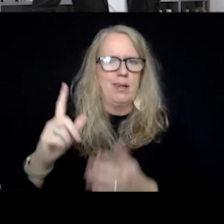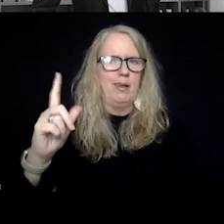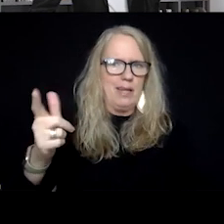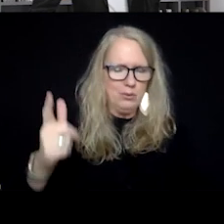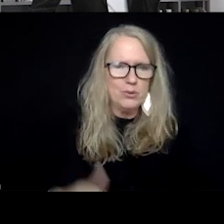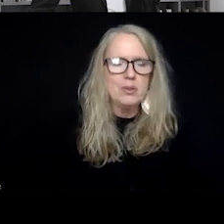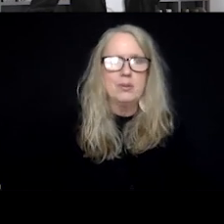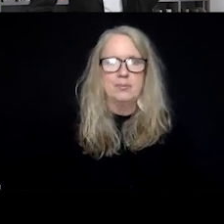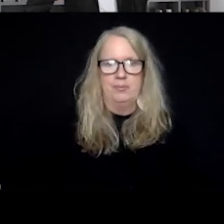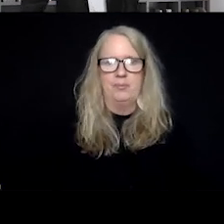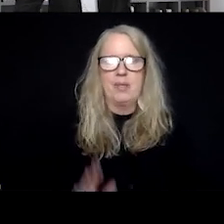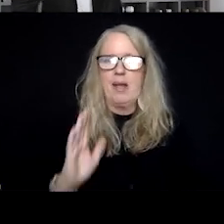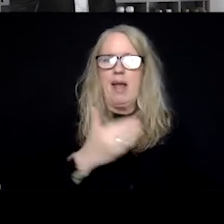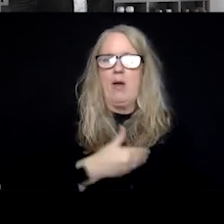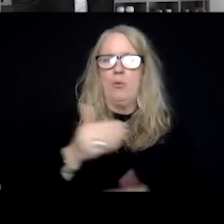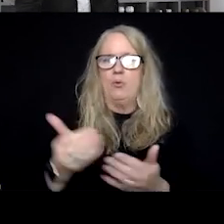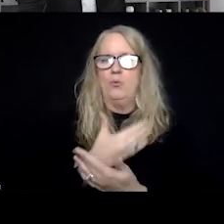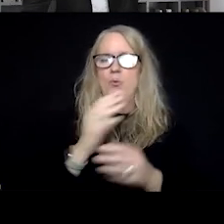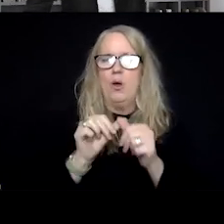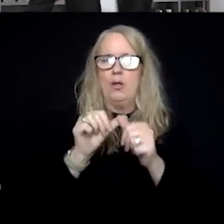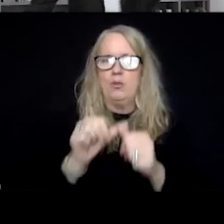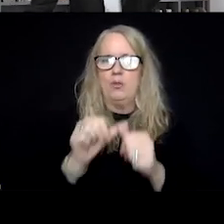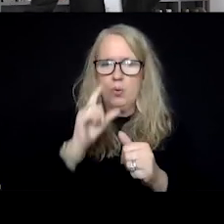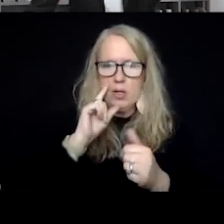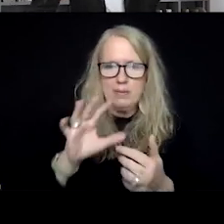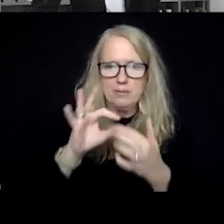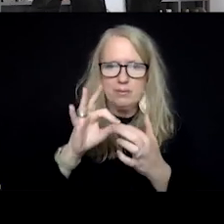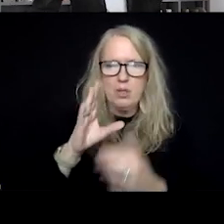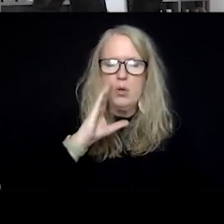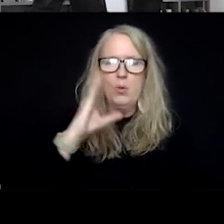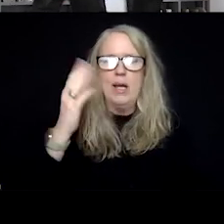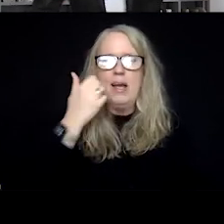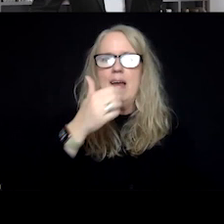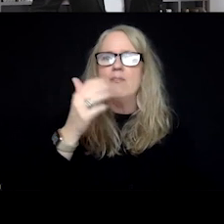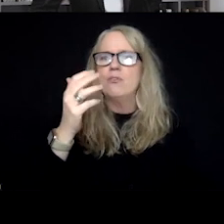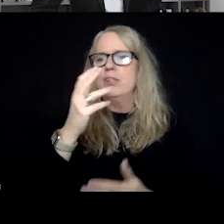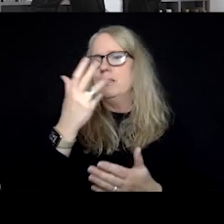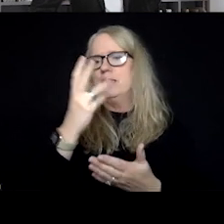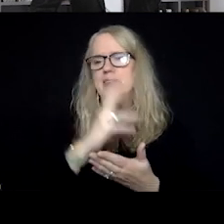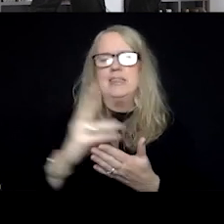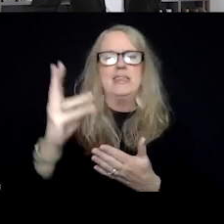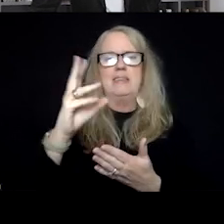AND OUR NEW FEATURE THAT IS EVERY 6 OR 12 WEEKS IS THE BIG